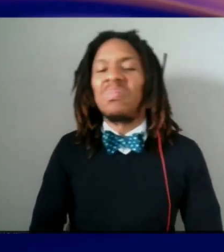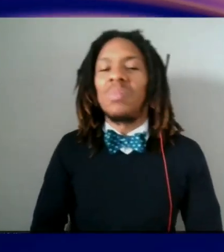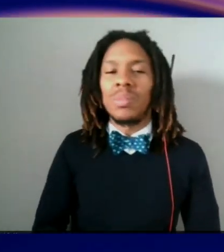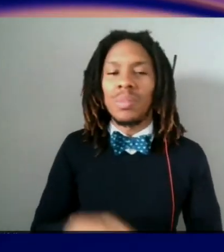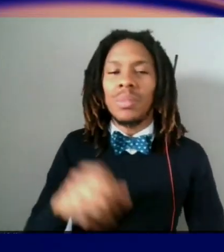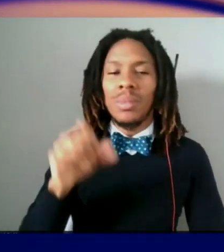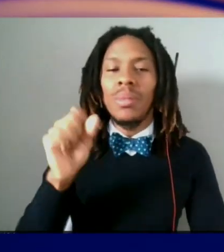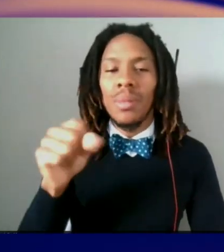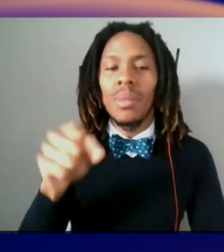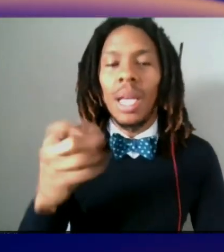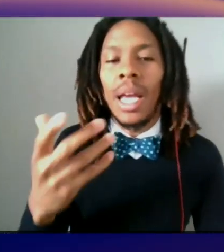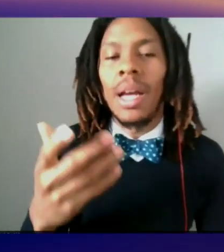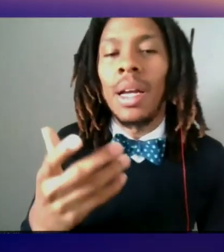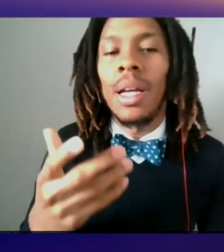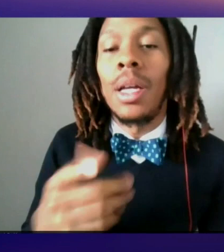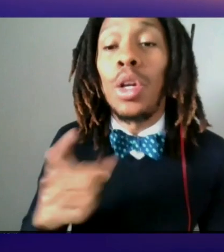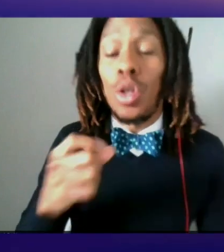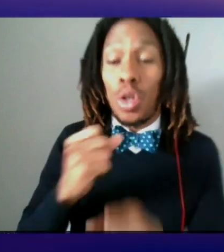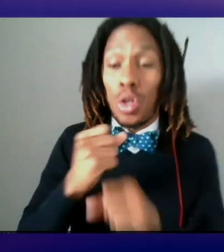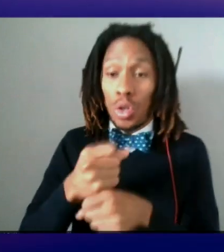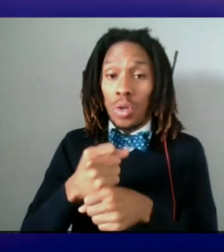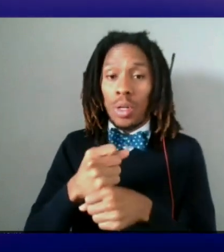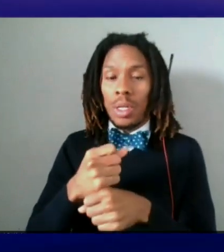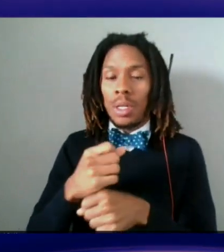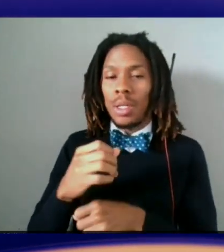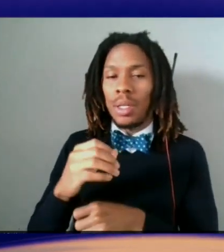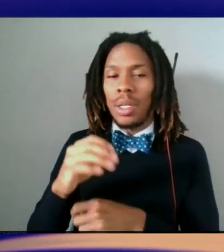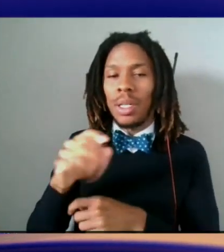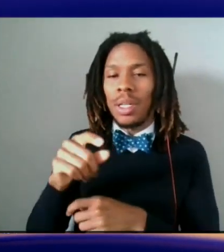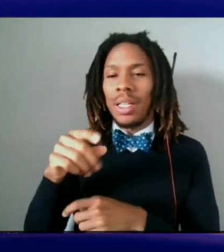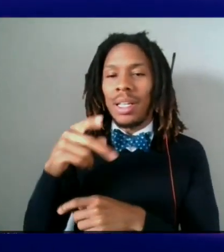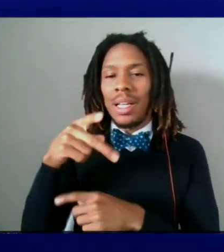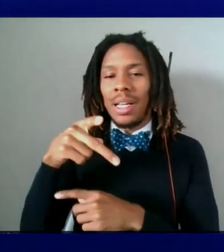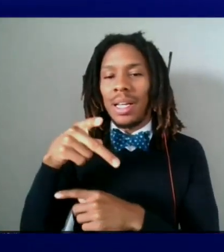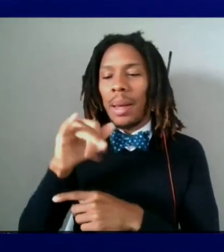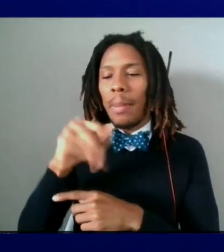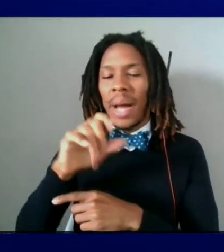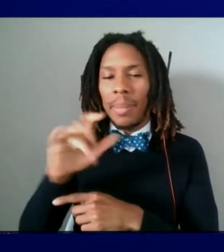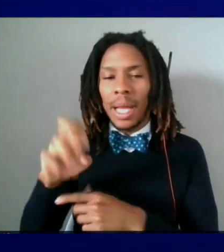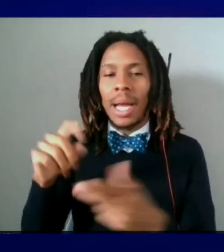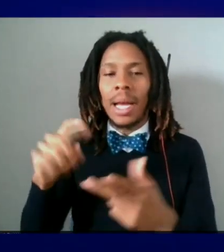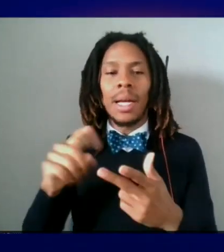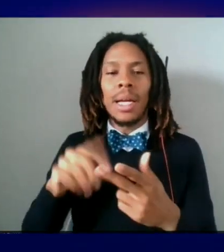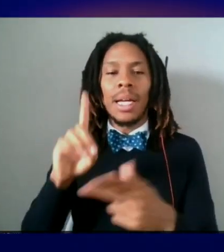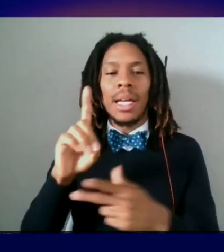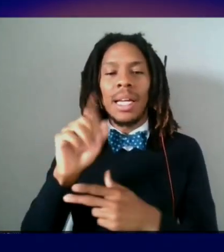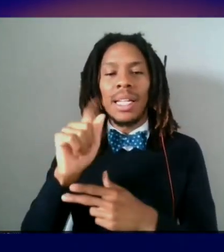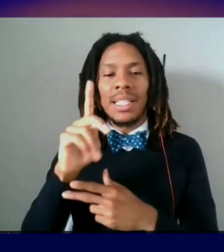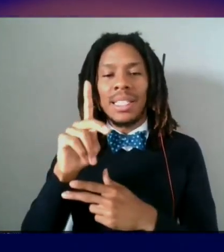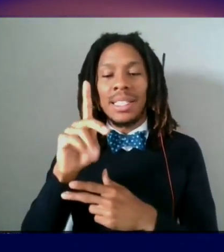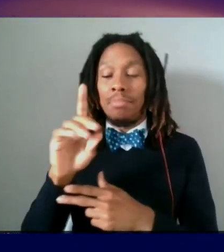is that you create this ETL pipeline or you create this data integration workflow, and you can forget about this, right?